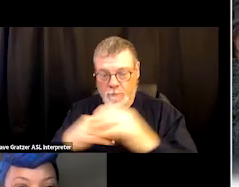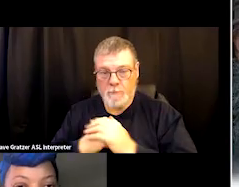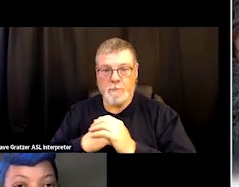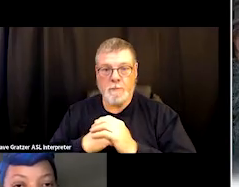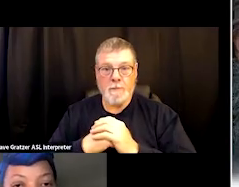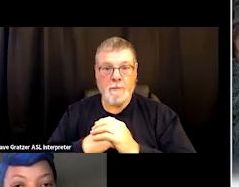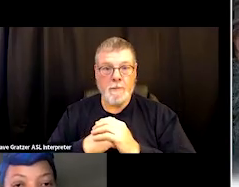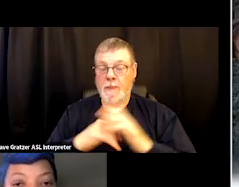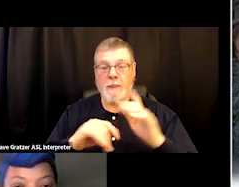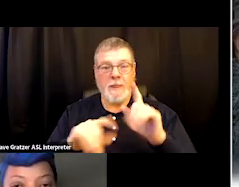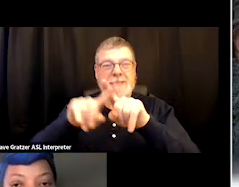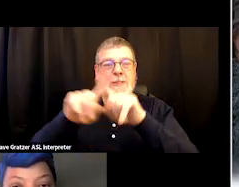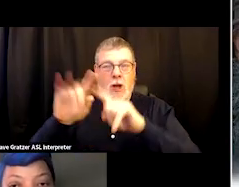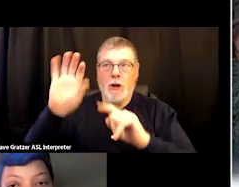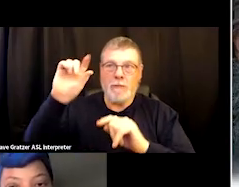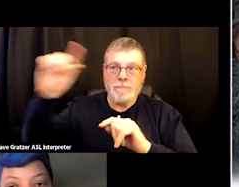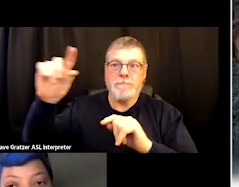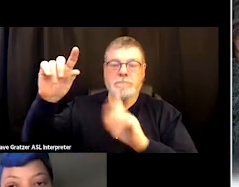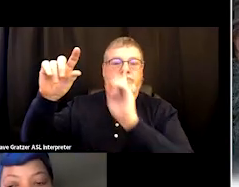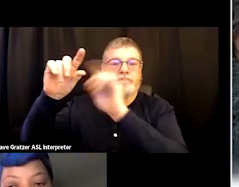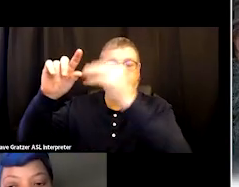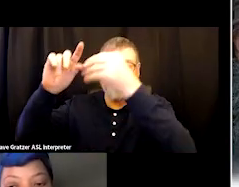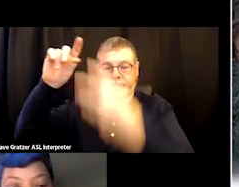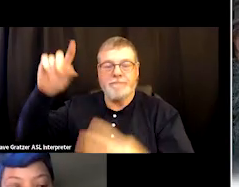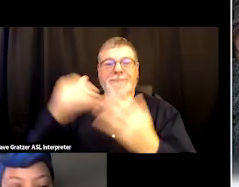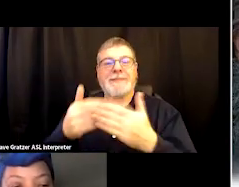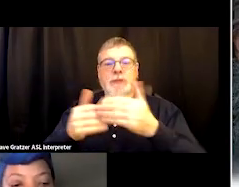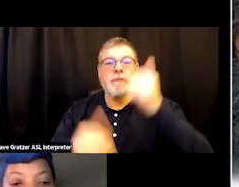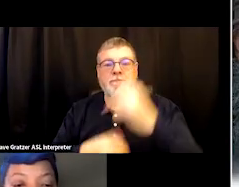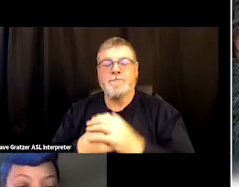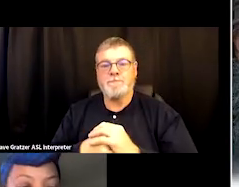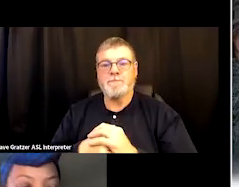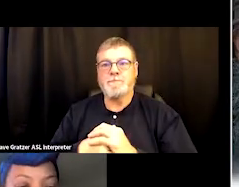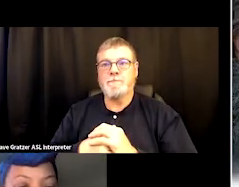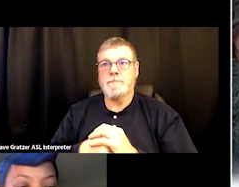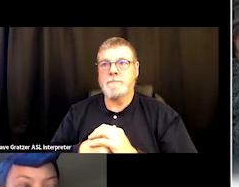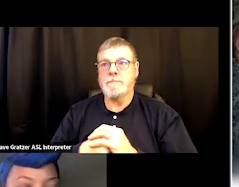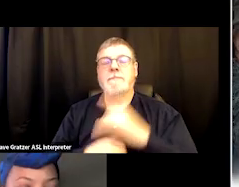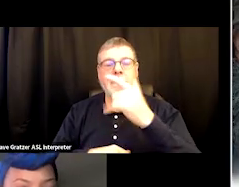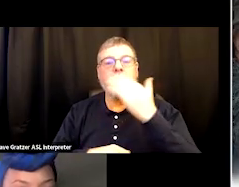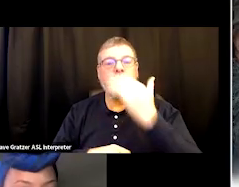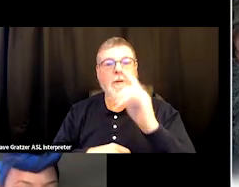Just star it so that you have it saved on your web browser. That's a great tip, Amanda. Thank you.